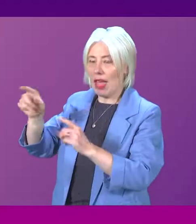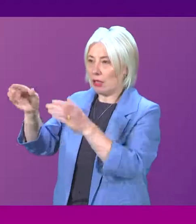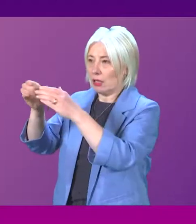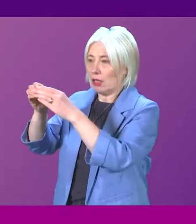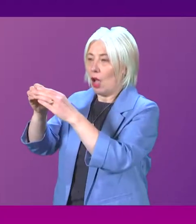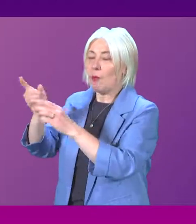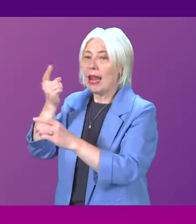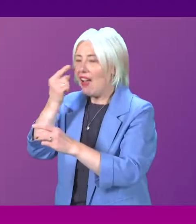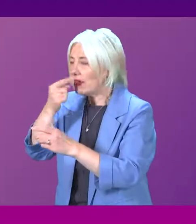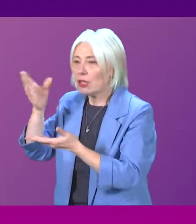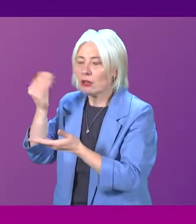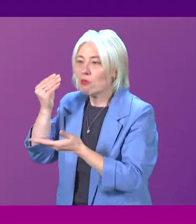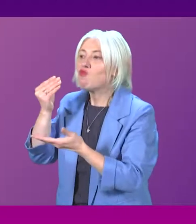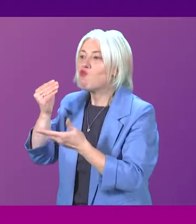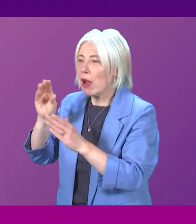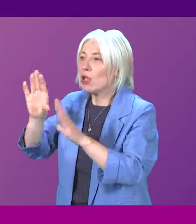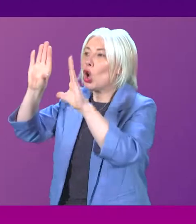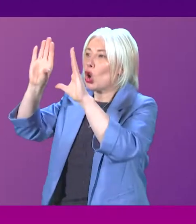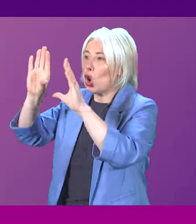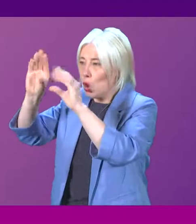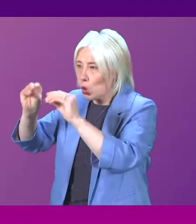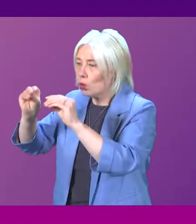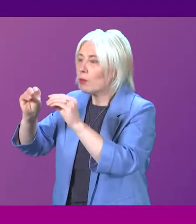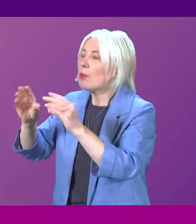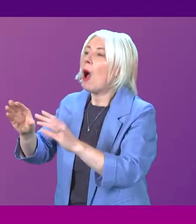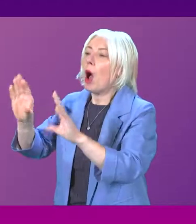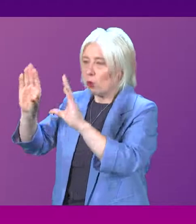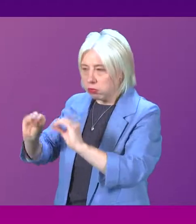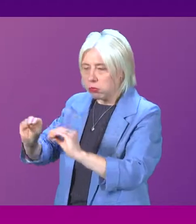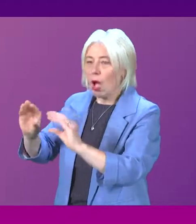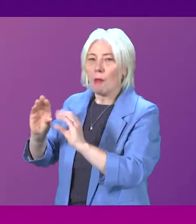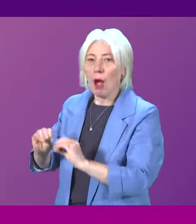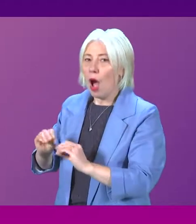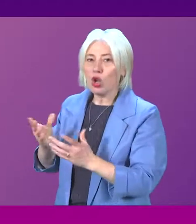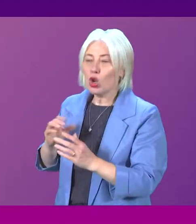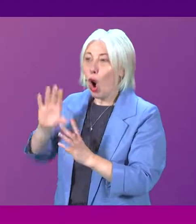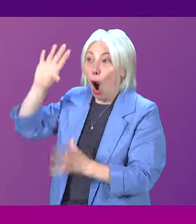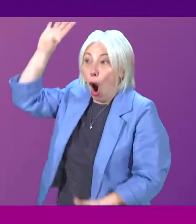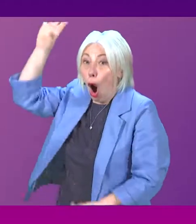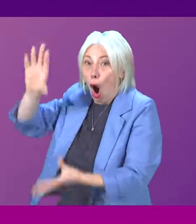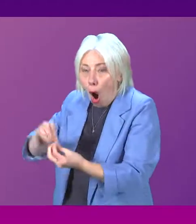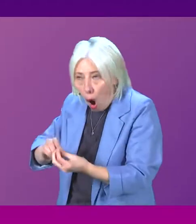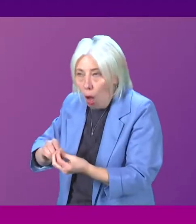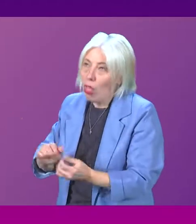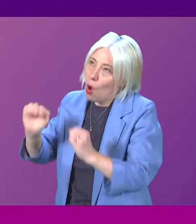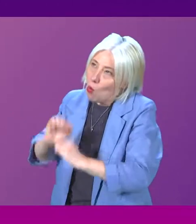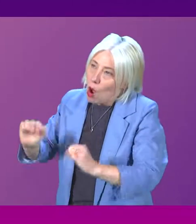evidence, rather than waiting some time—sometimes, a very long time—for some conclusions to materialise.